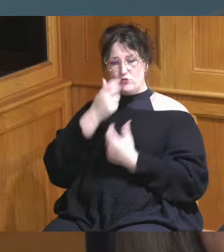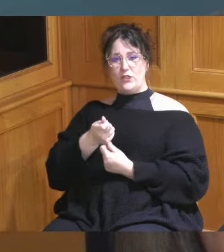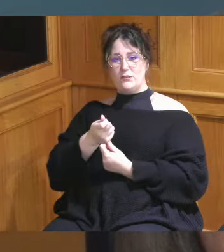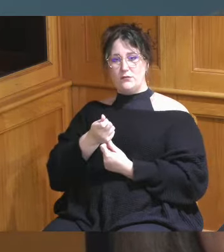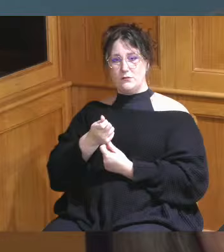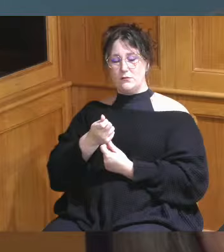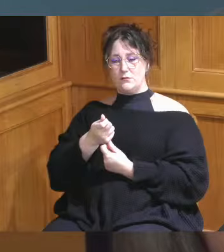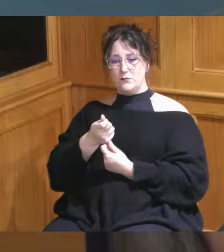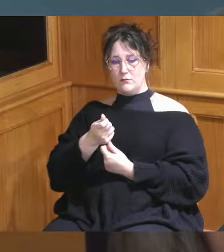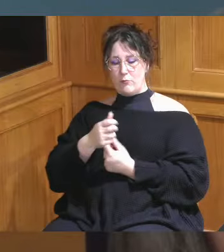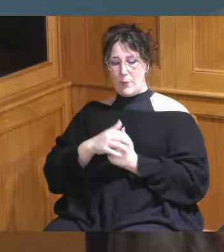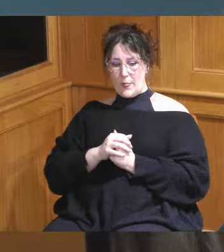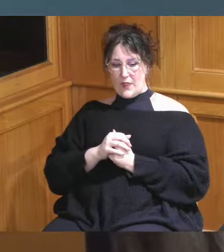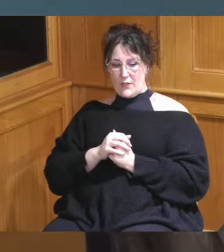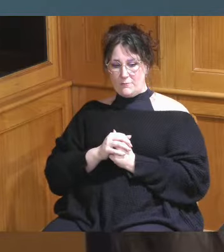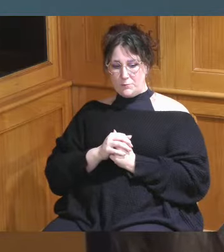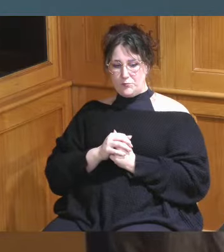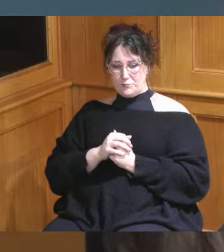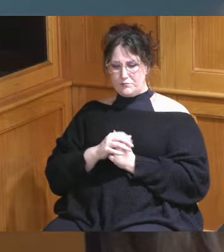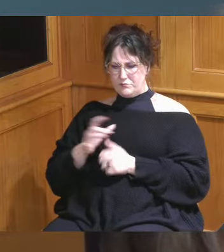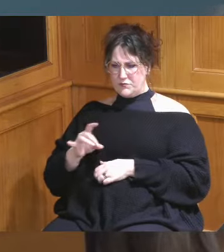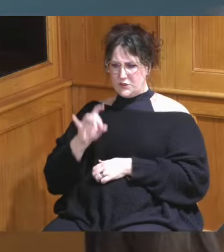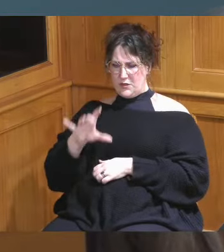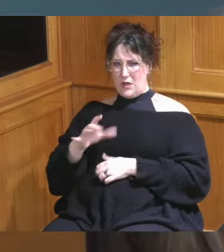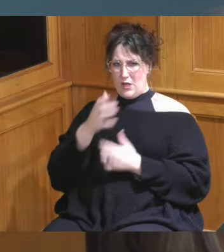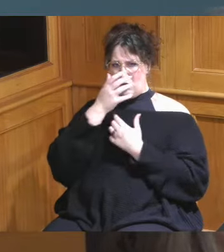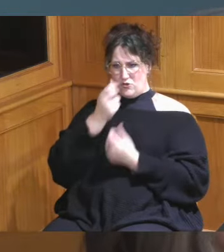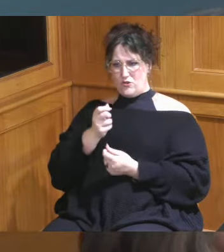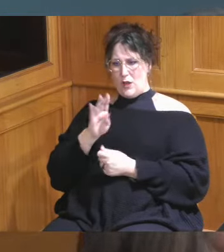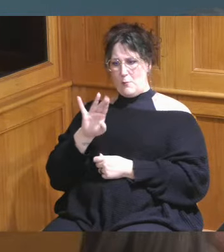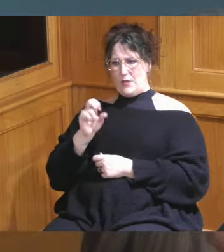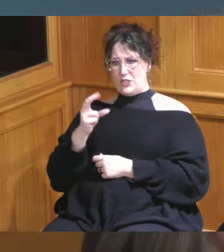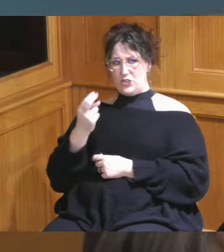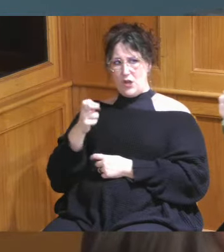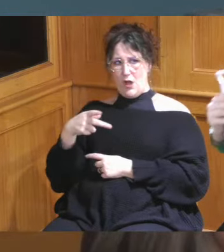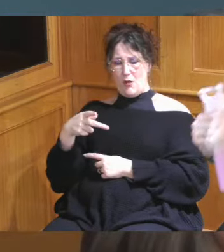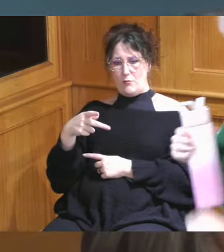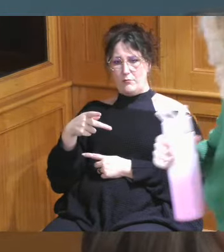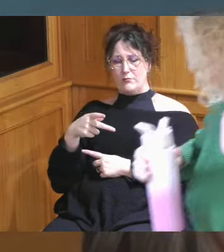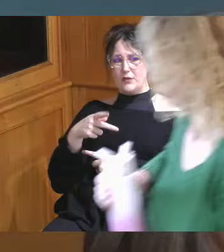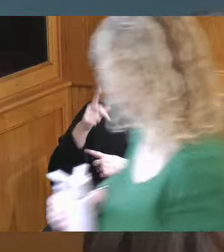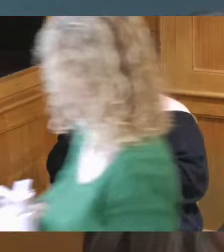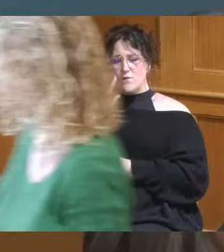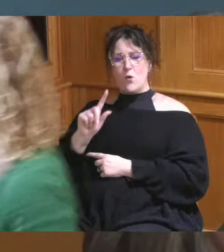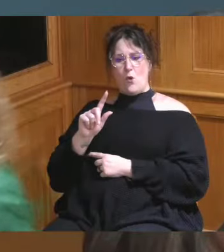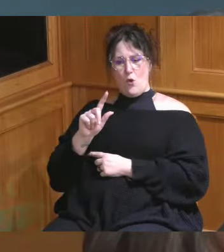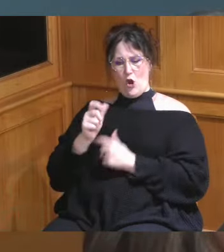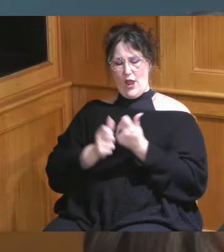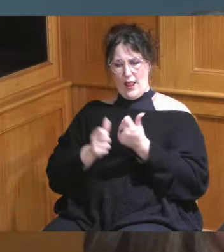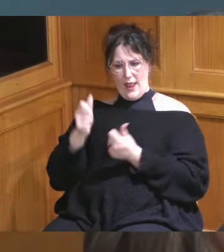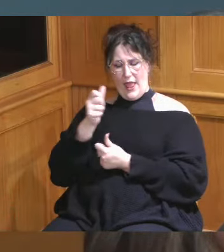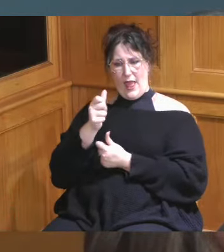it was brought up earlier about trust by the bishop and for Administration. when I asked all